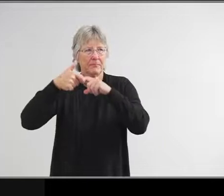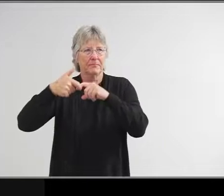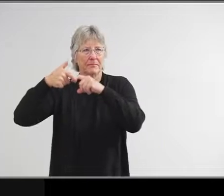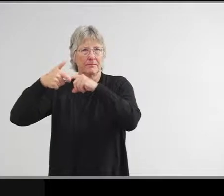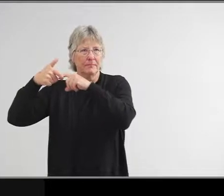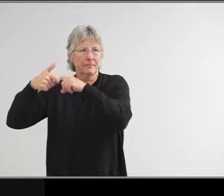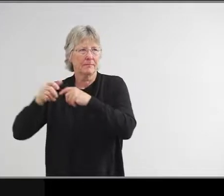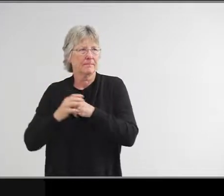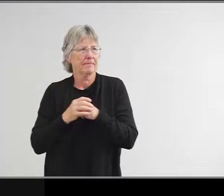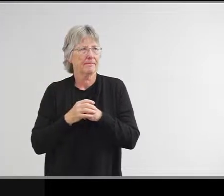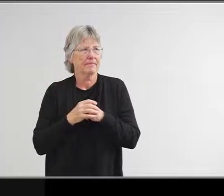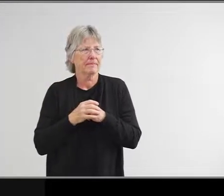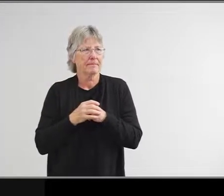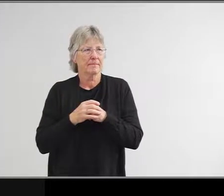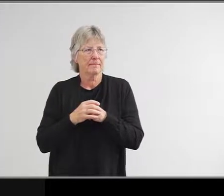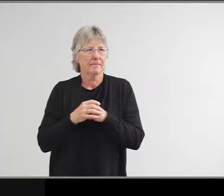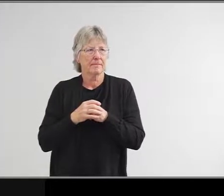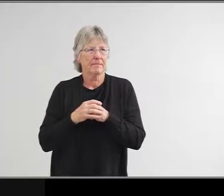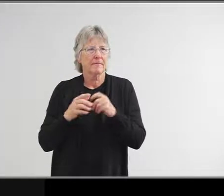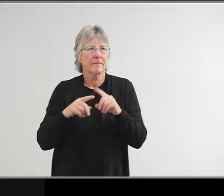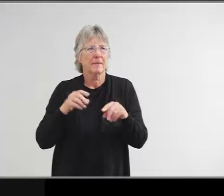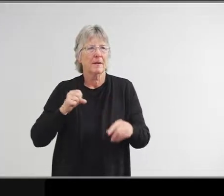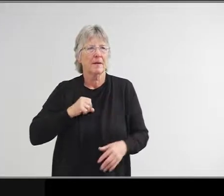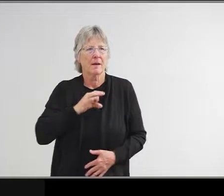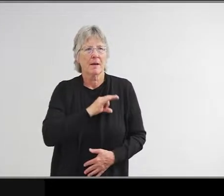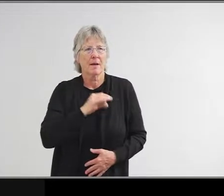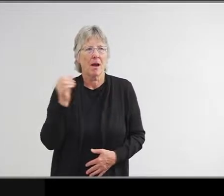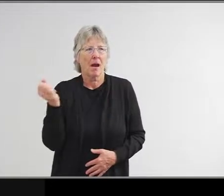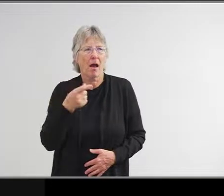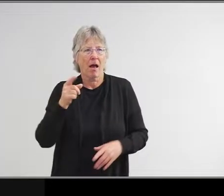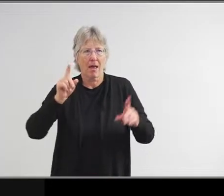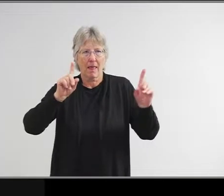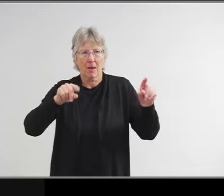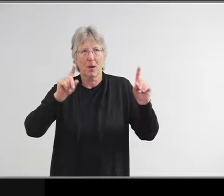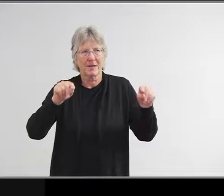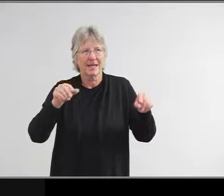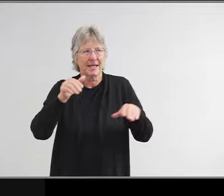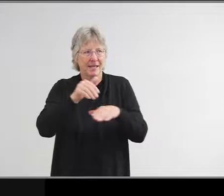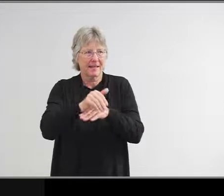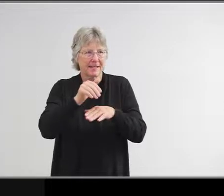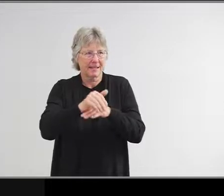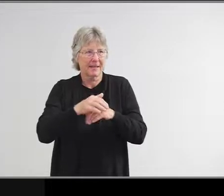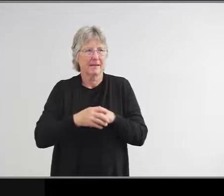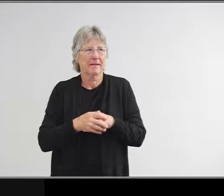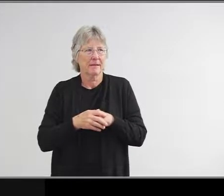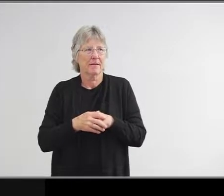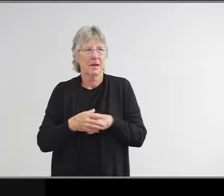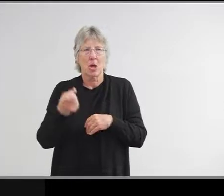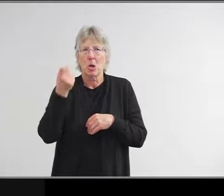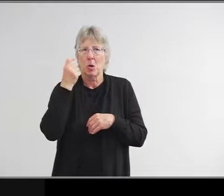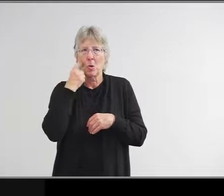Executive staff and all who are attending this evening. This recent quote by ALH